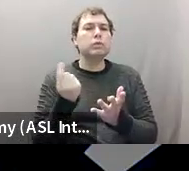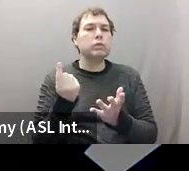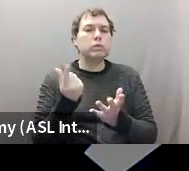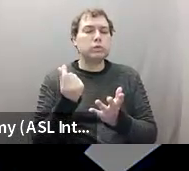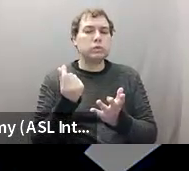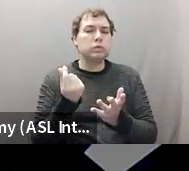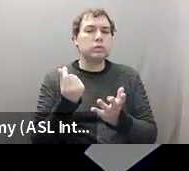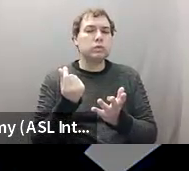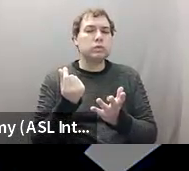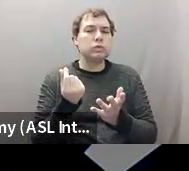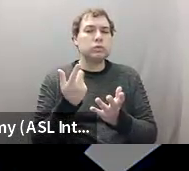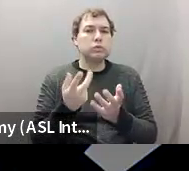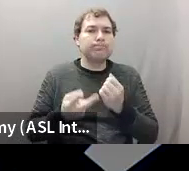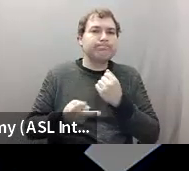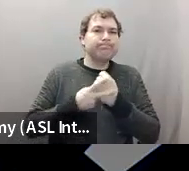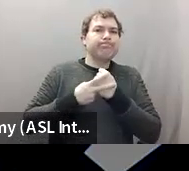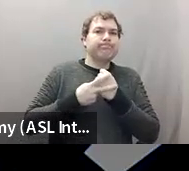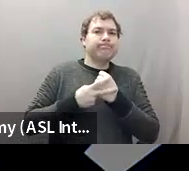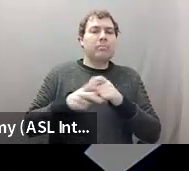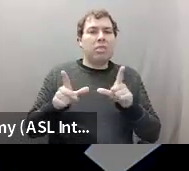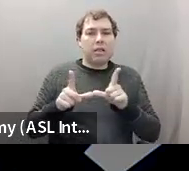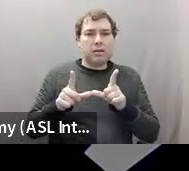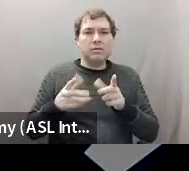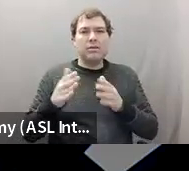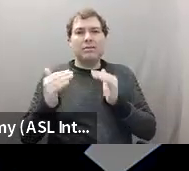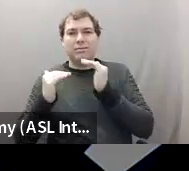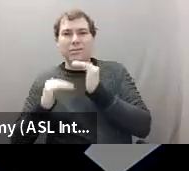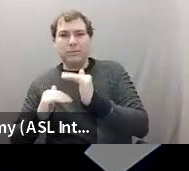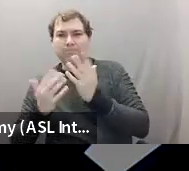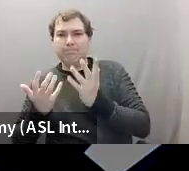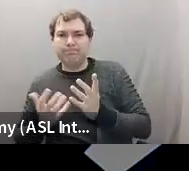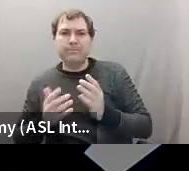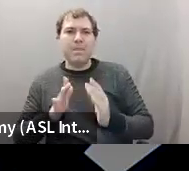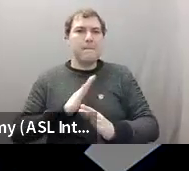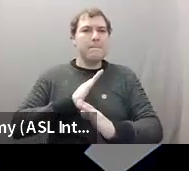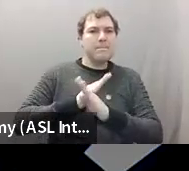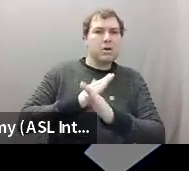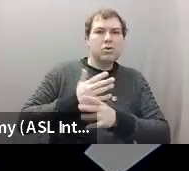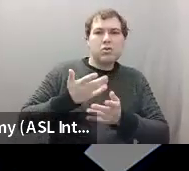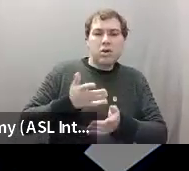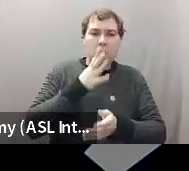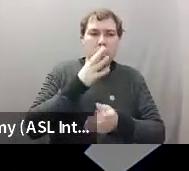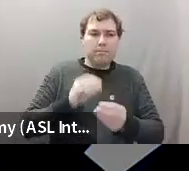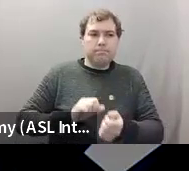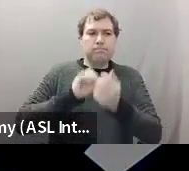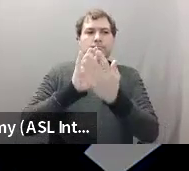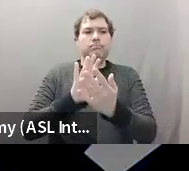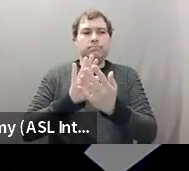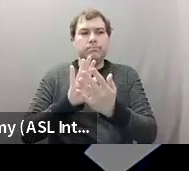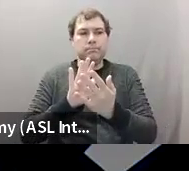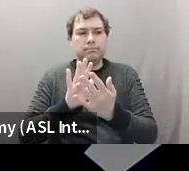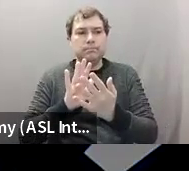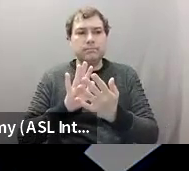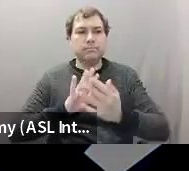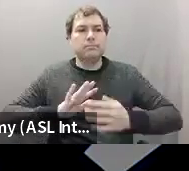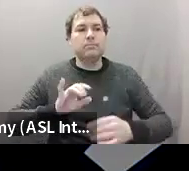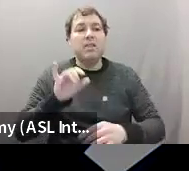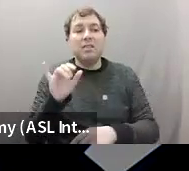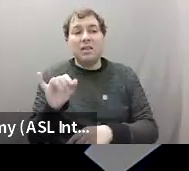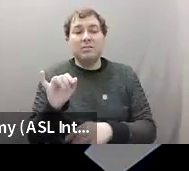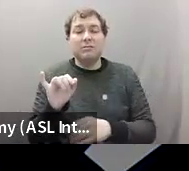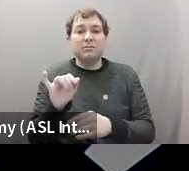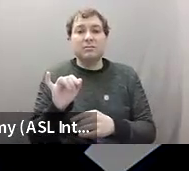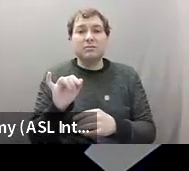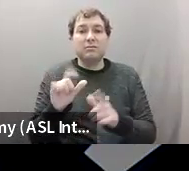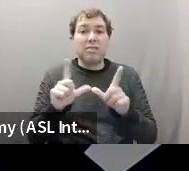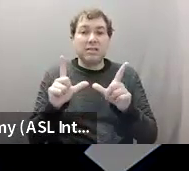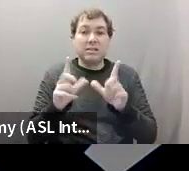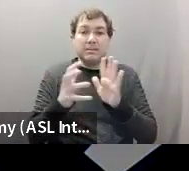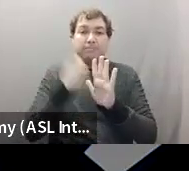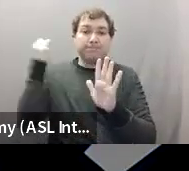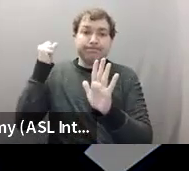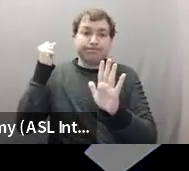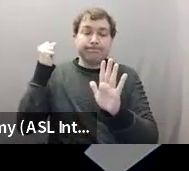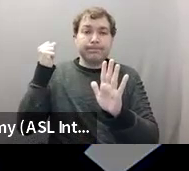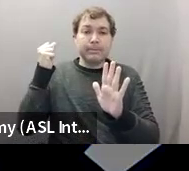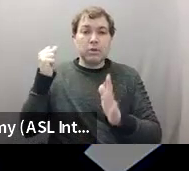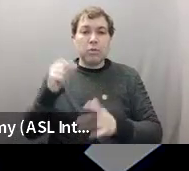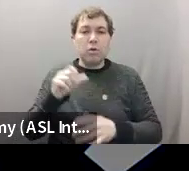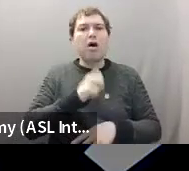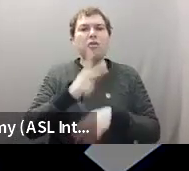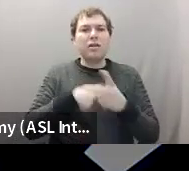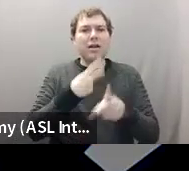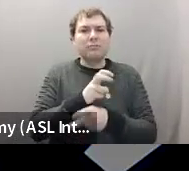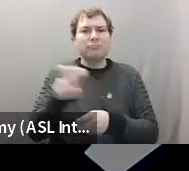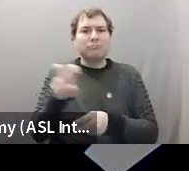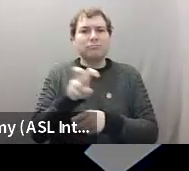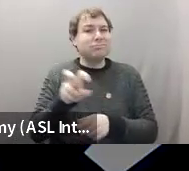Lynnie Downum-Hanzal: you know, like, hold on to their license, what are their limitations? What are? Where are their barriers. You know that they're gonna be facing, and if that if they get their license taken from them, you know what are other means of transportation. So